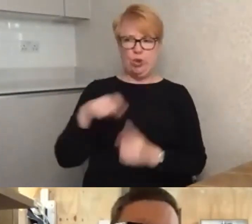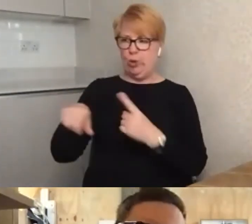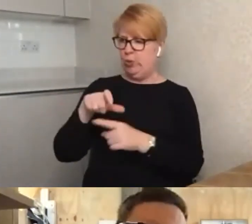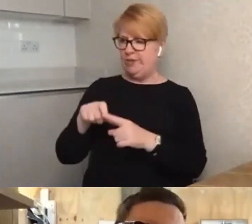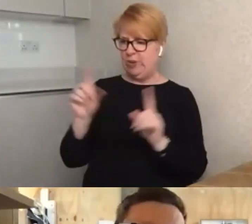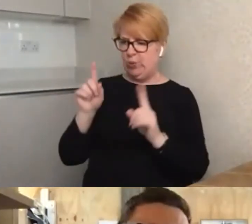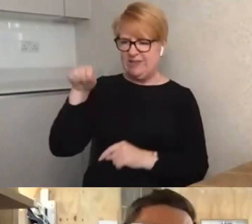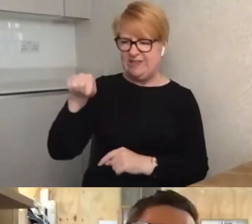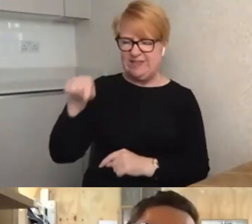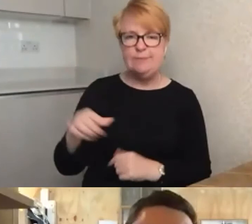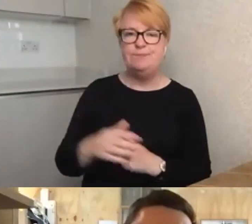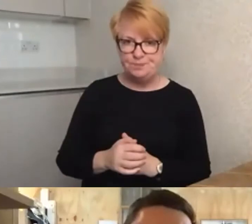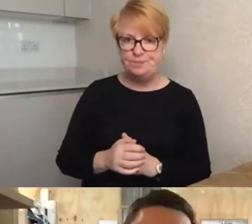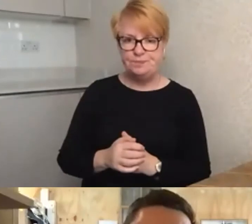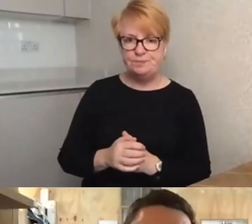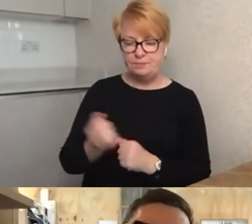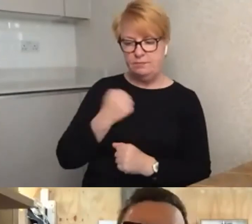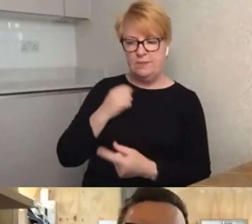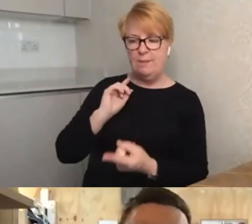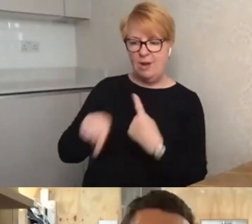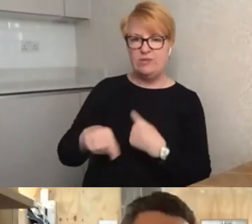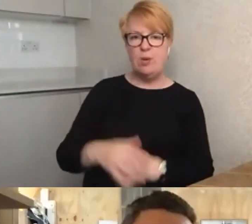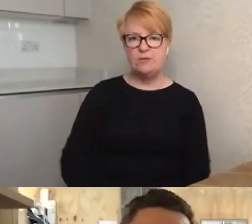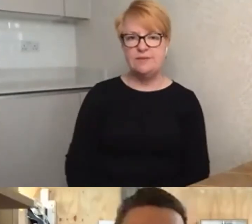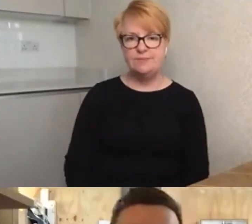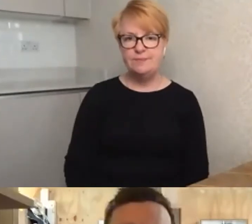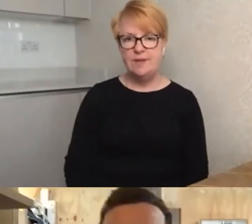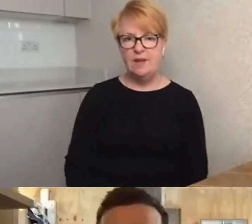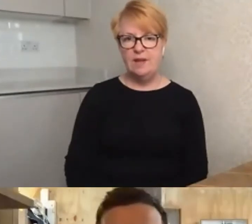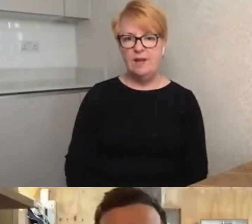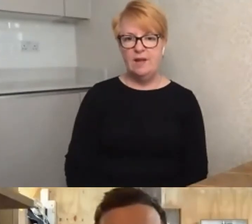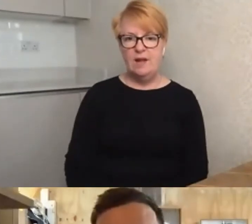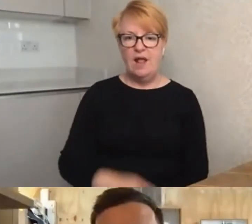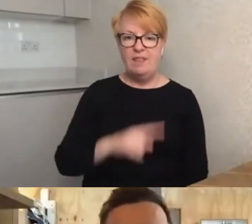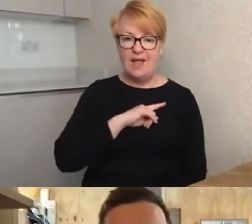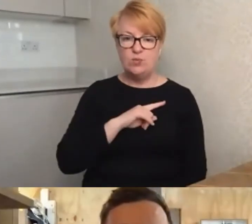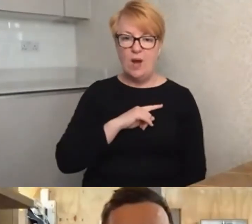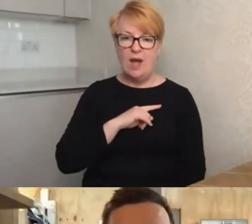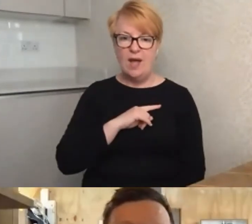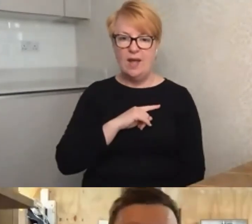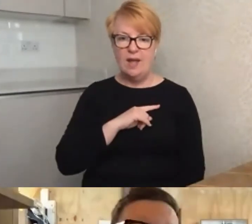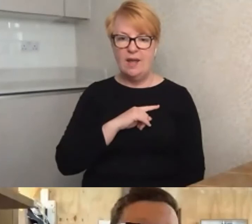that would be my response to that is, and that's why I think someone like Grand Union is really interesting, because what they're doing is challenging themselves,